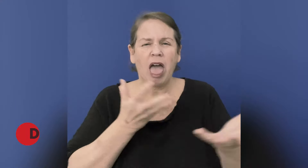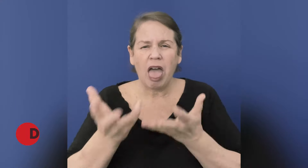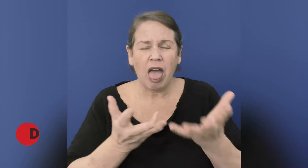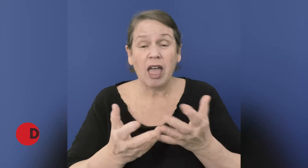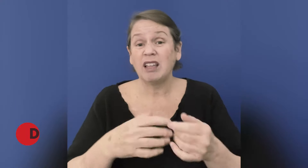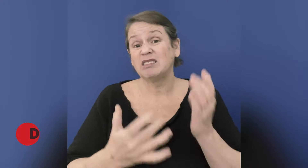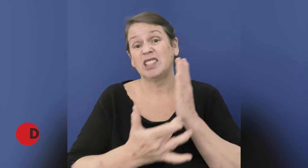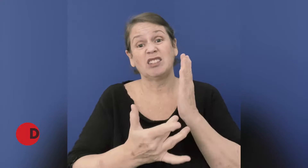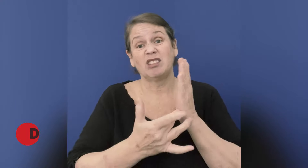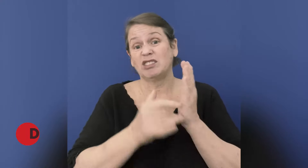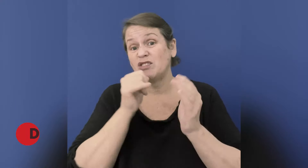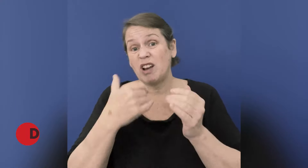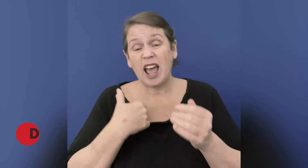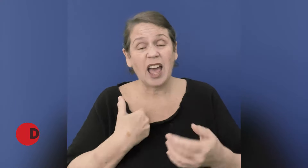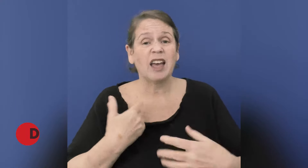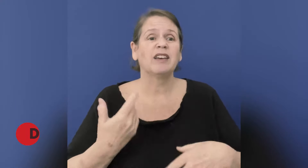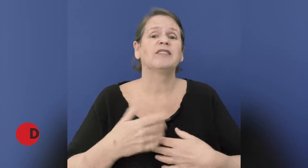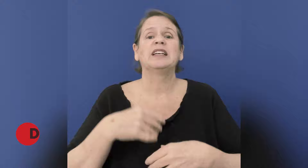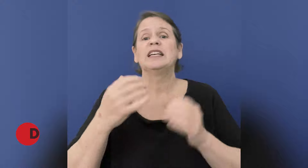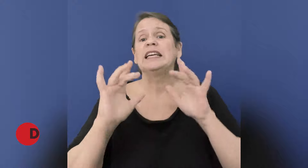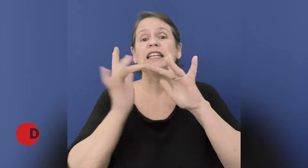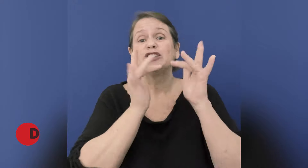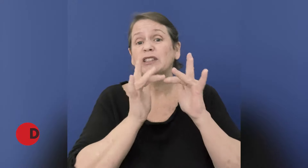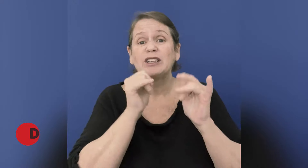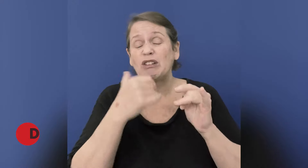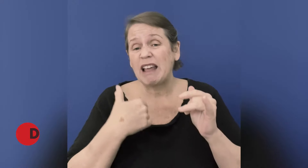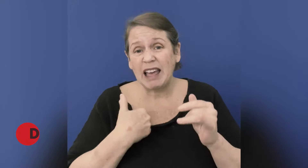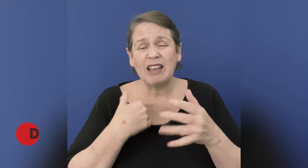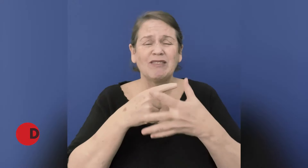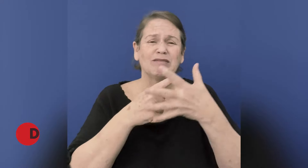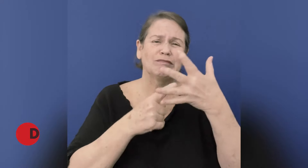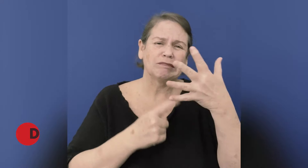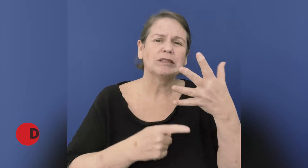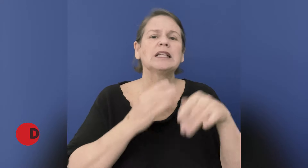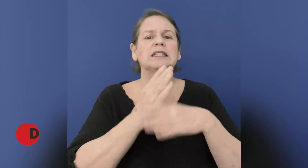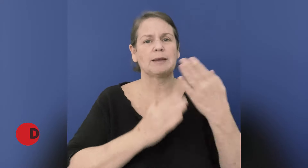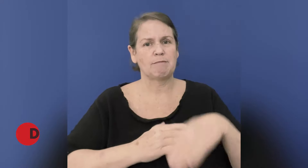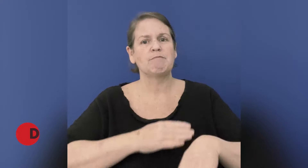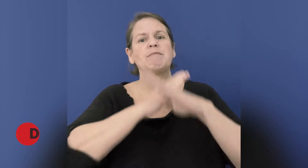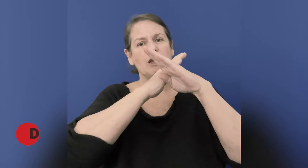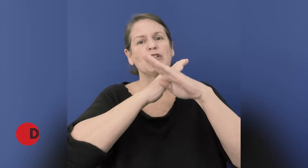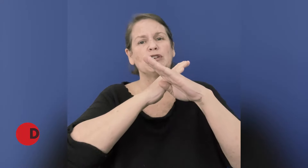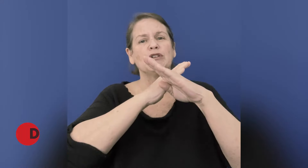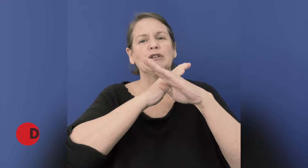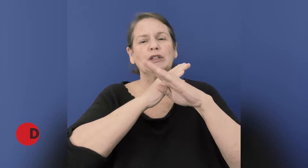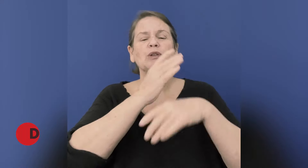not having the technology or the internet – there have been some barriers.